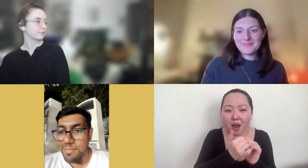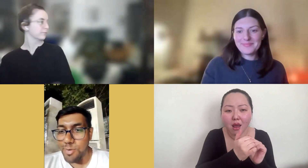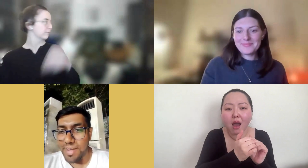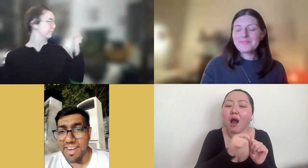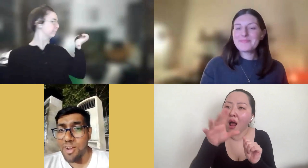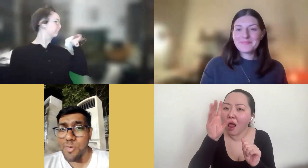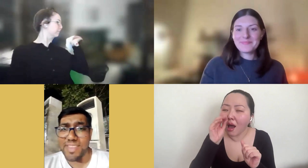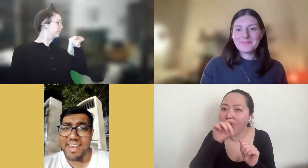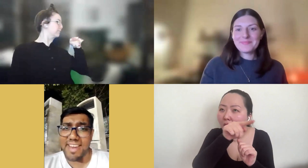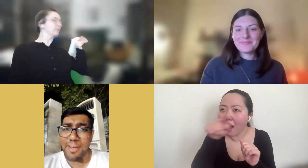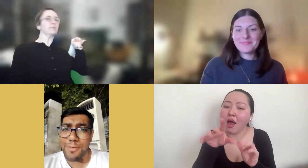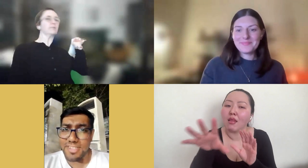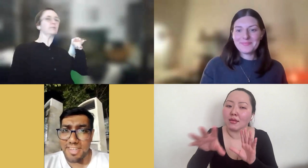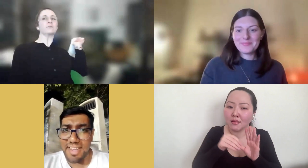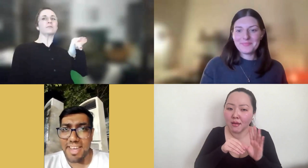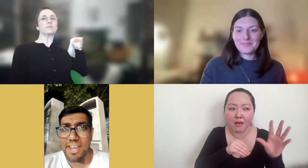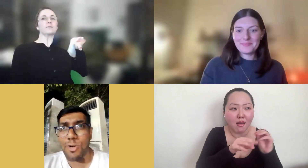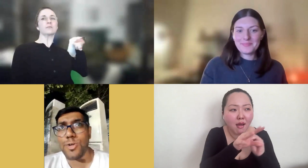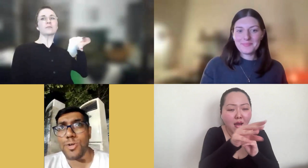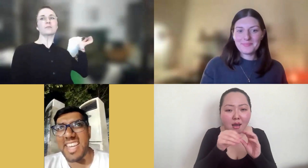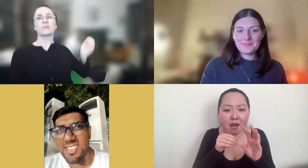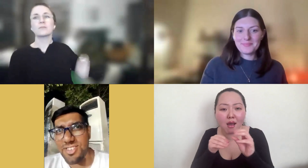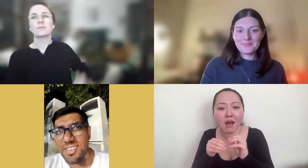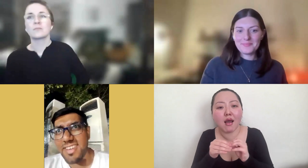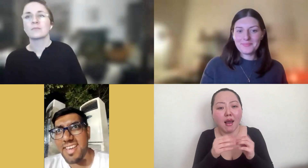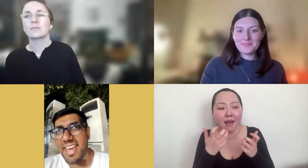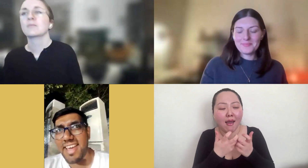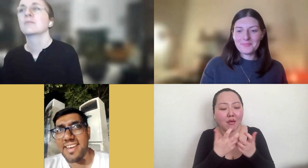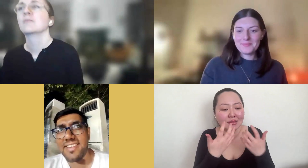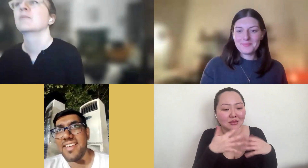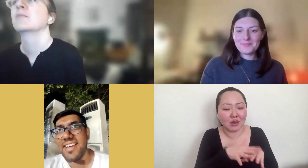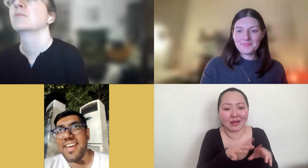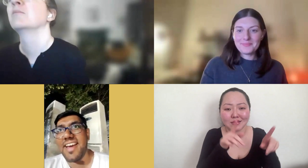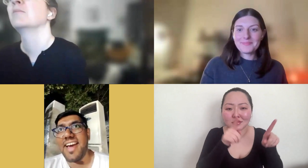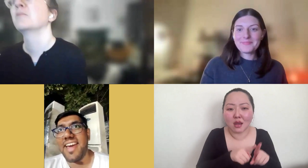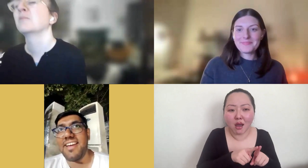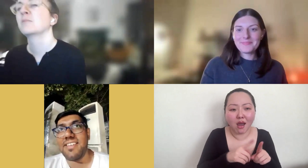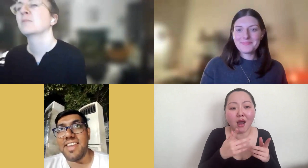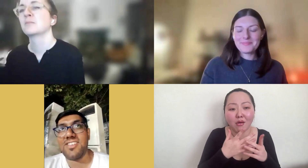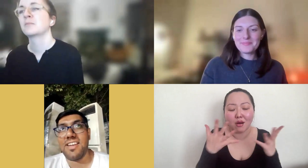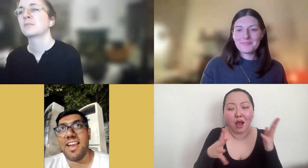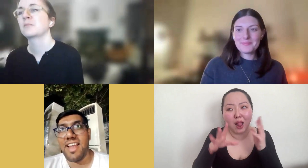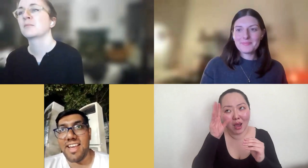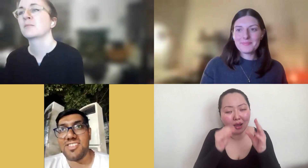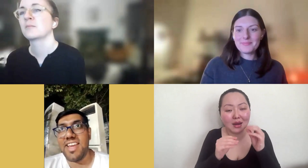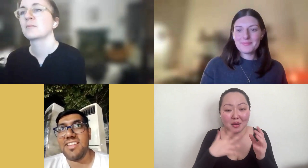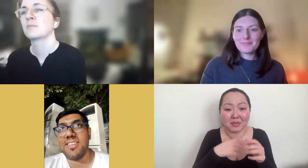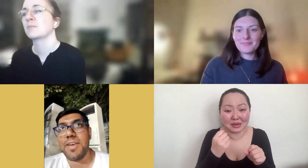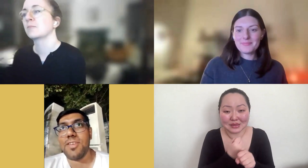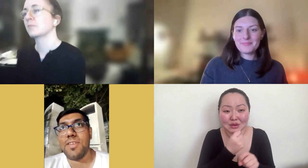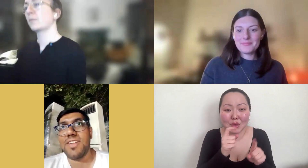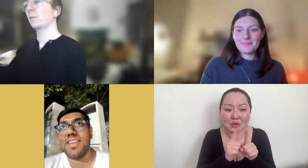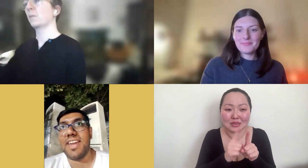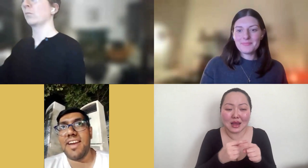we have been doing. Along with that, of course, I also teach. I teach largely in the space of design